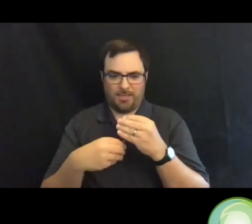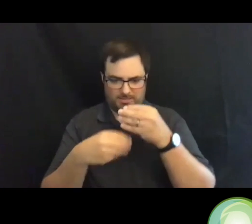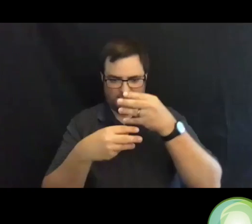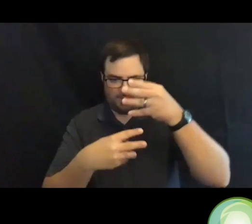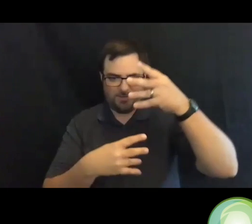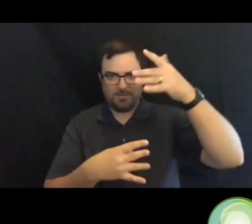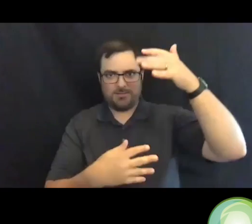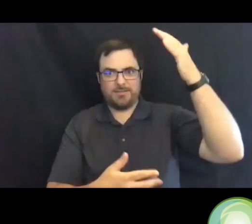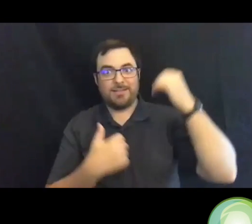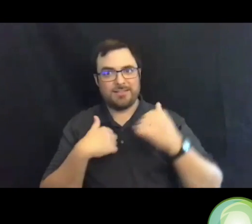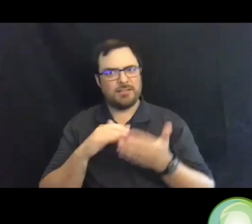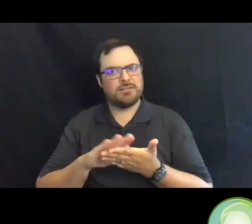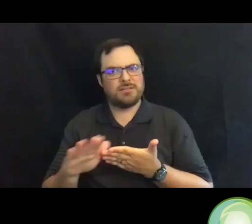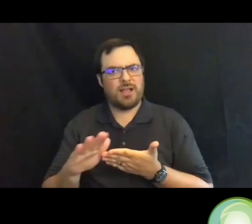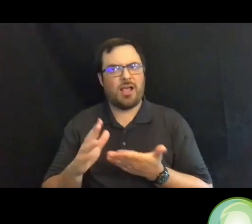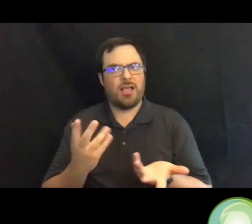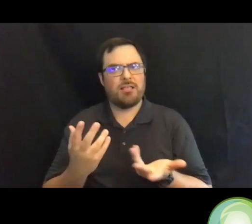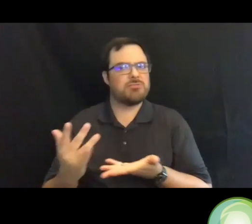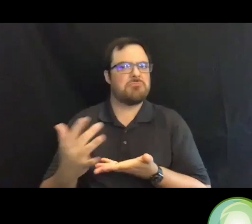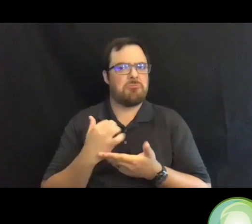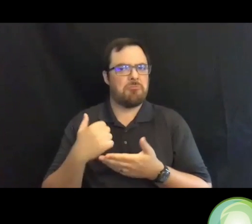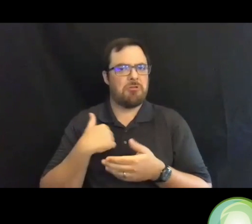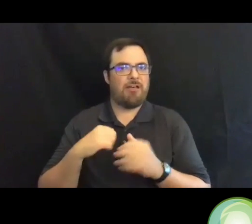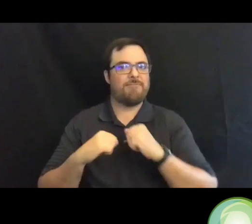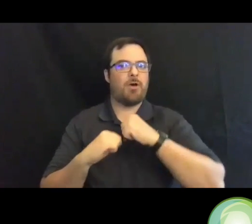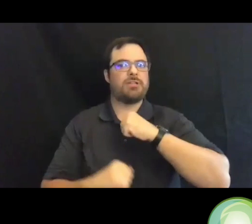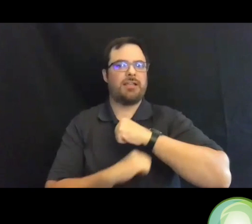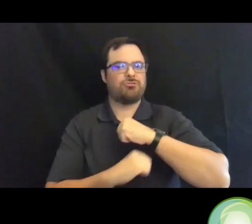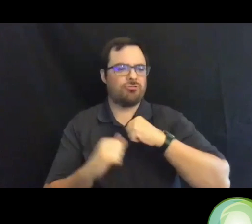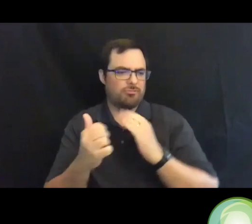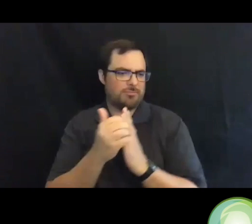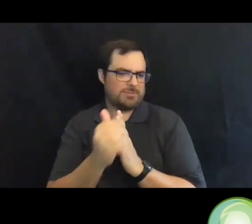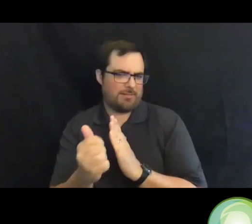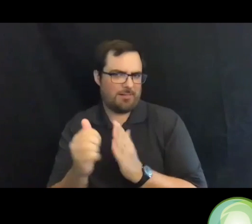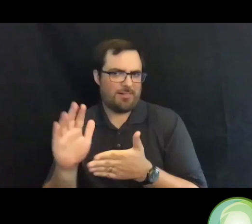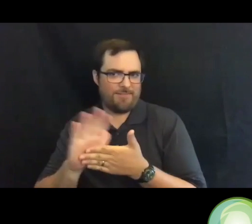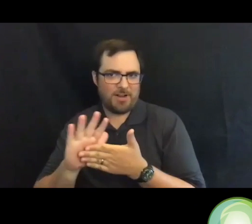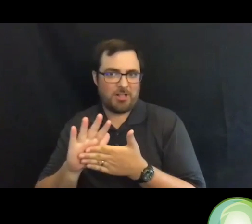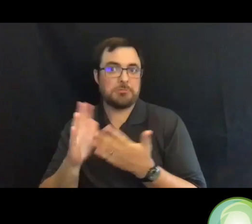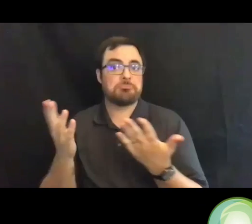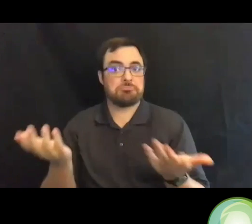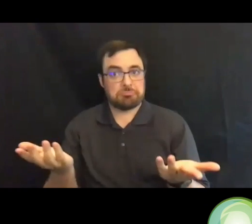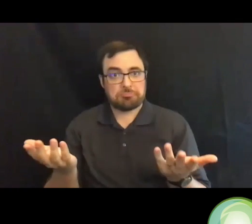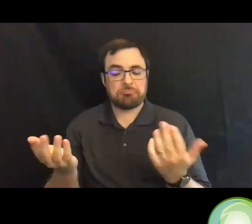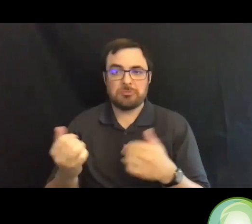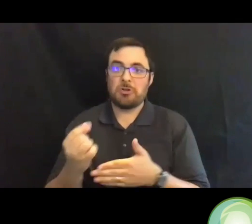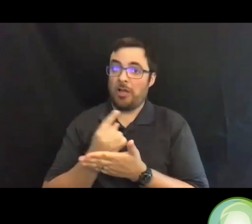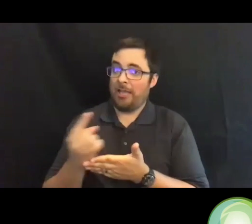this nice little collection of foundational skills. So then I would share each week I would share one,